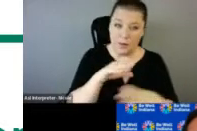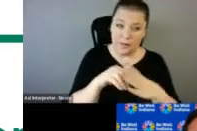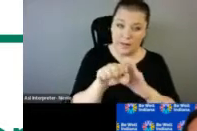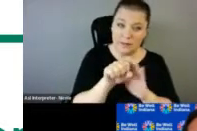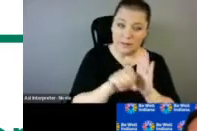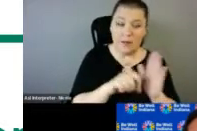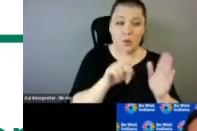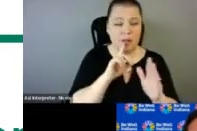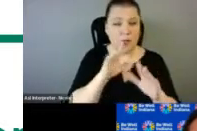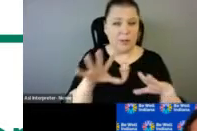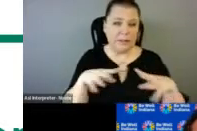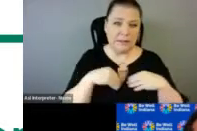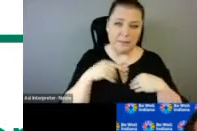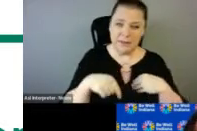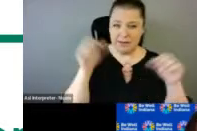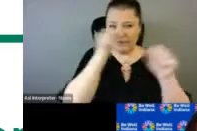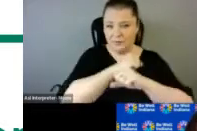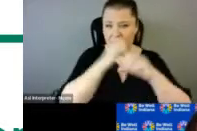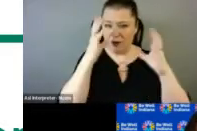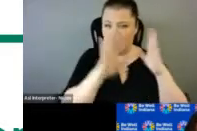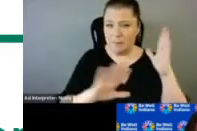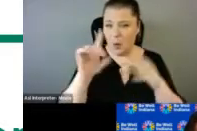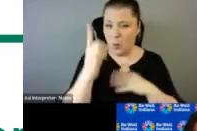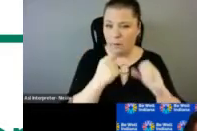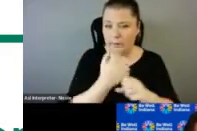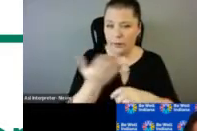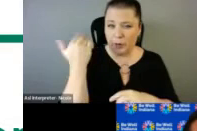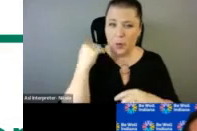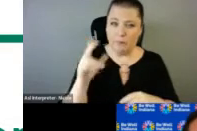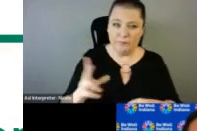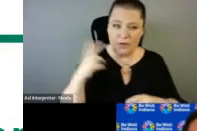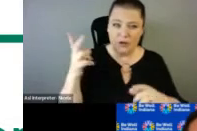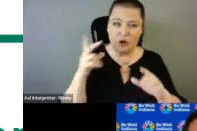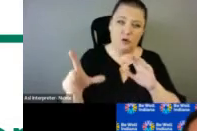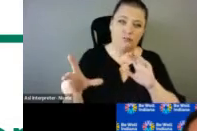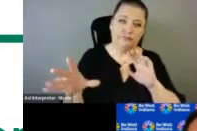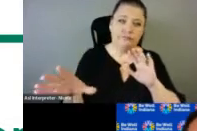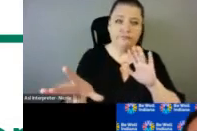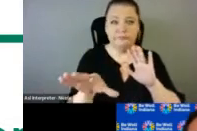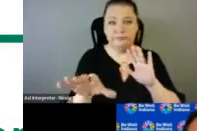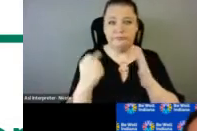vision about a year ago. And, you know, the key there for us